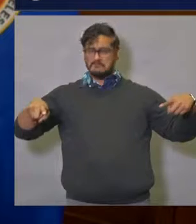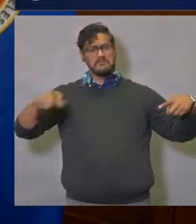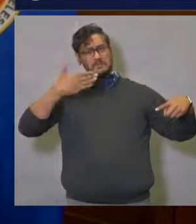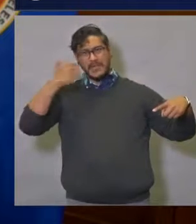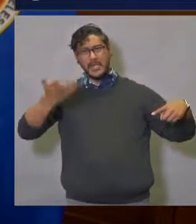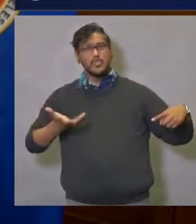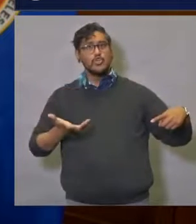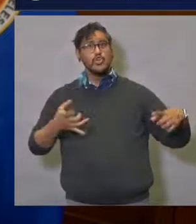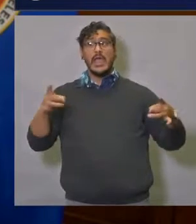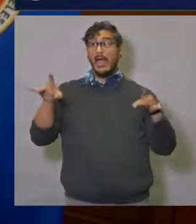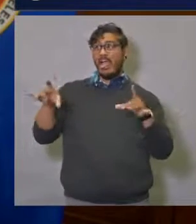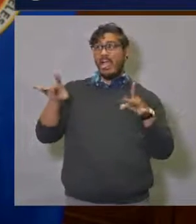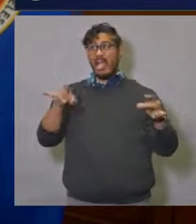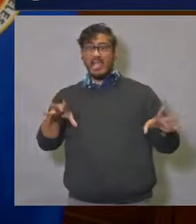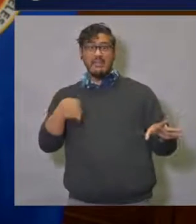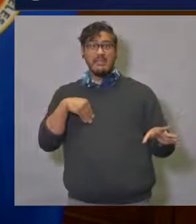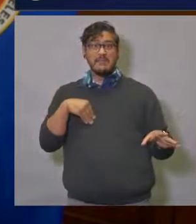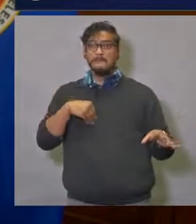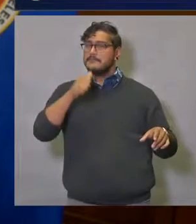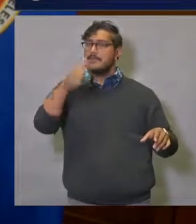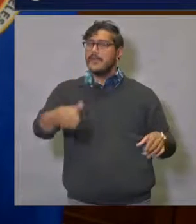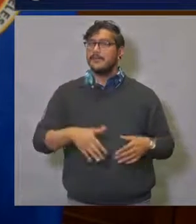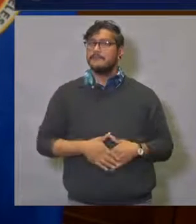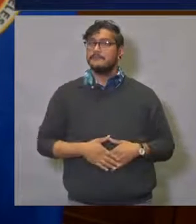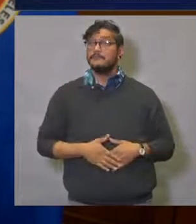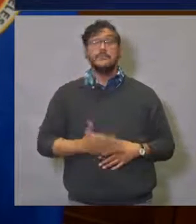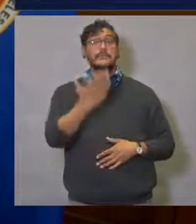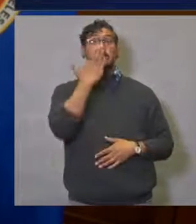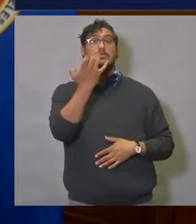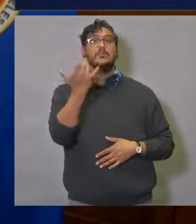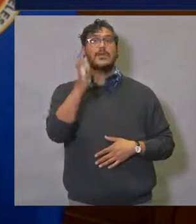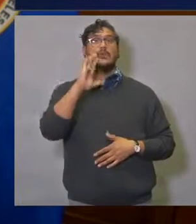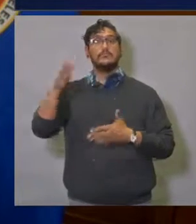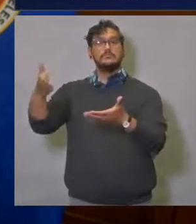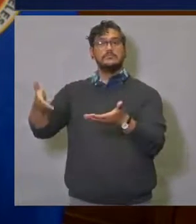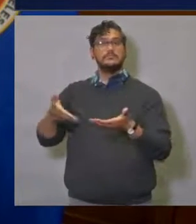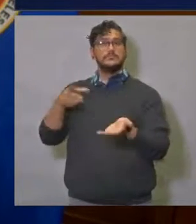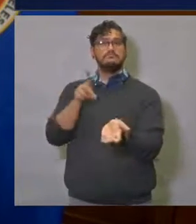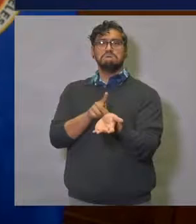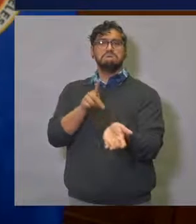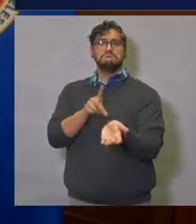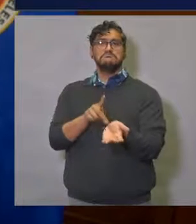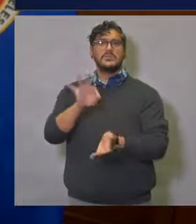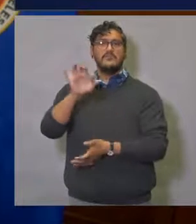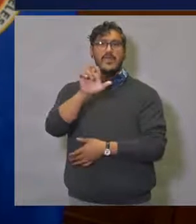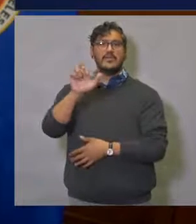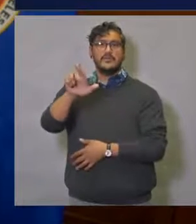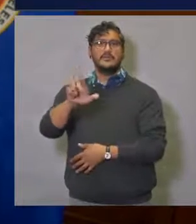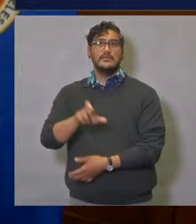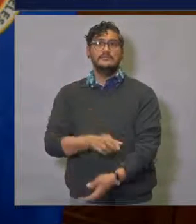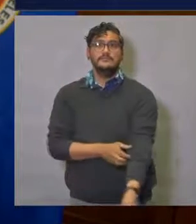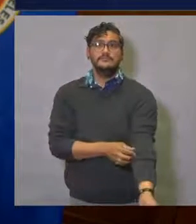THE HATE MUST STOP. THE VANDALISM AND MURDER MUST